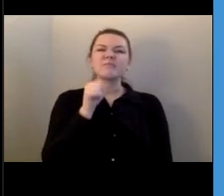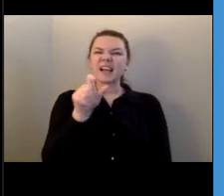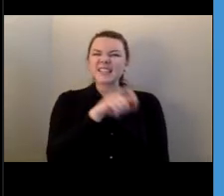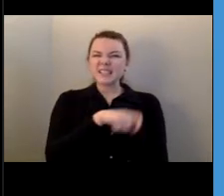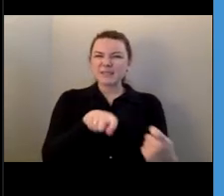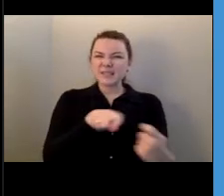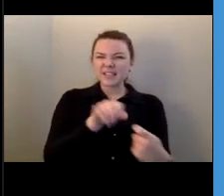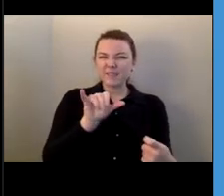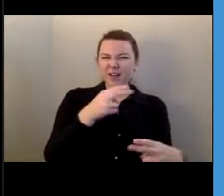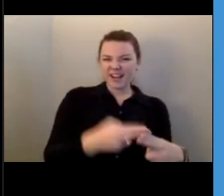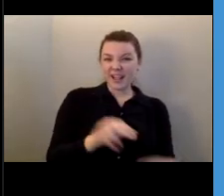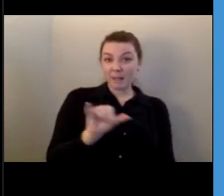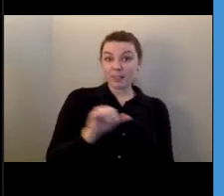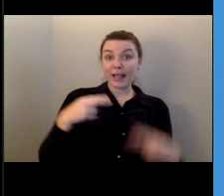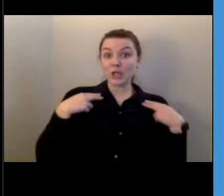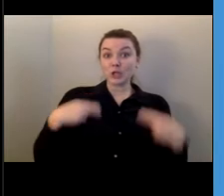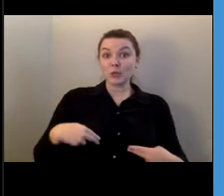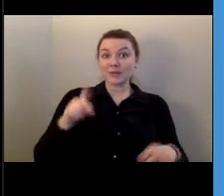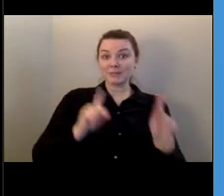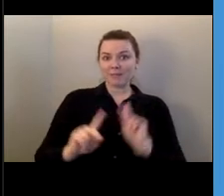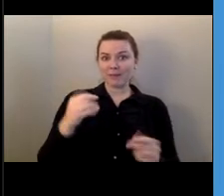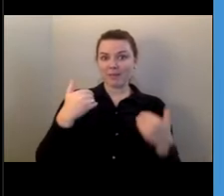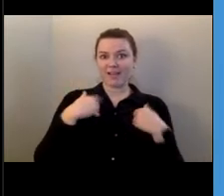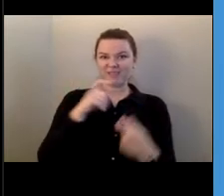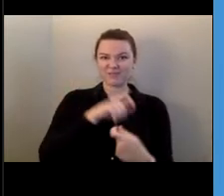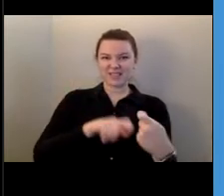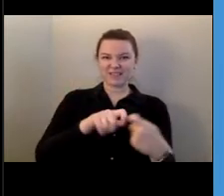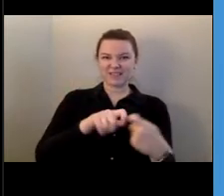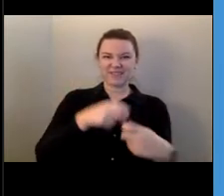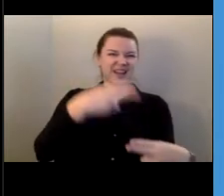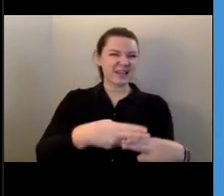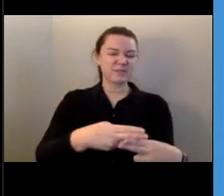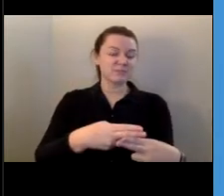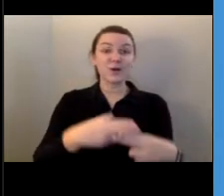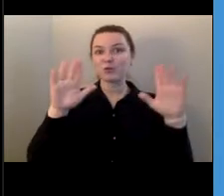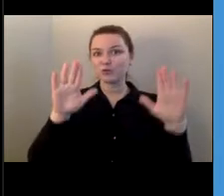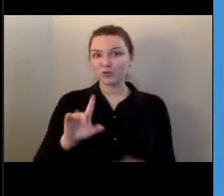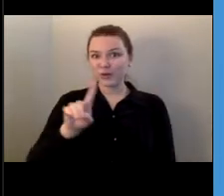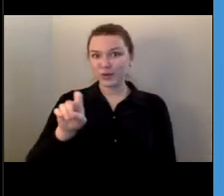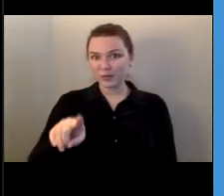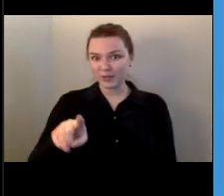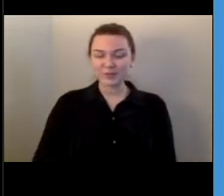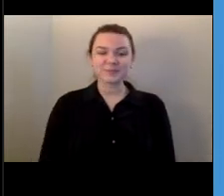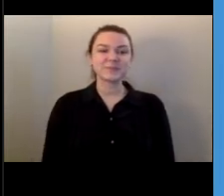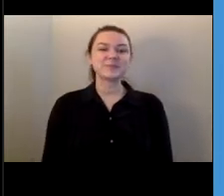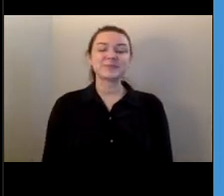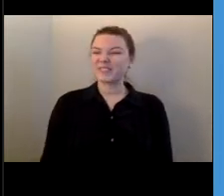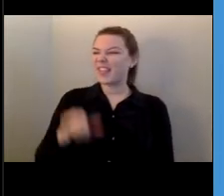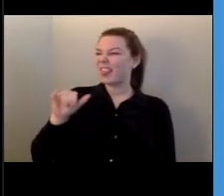It was more of a generalization. Great question. [Kathy] I'm sorry, that was from Rachel. Apologies.